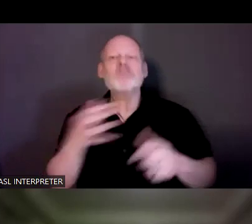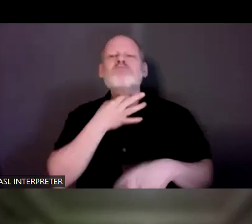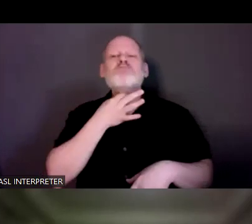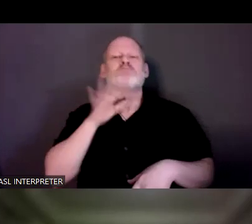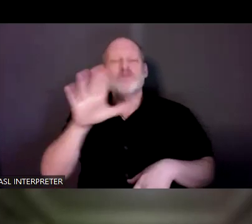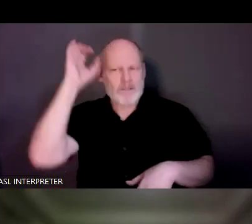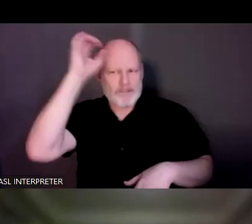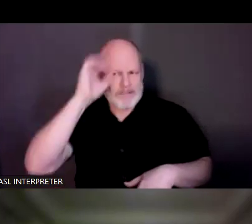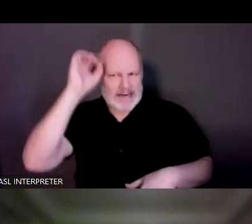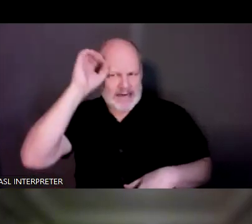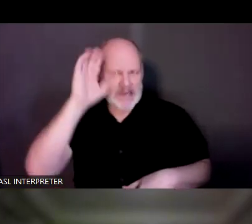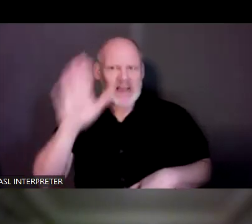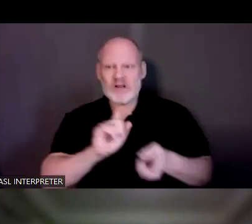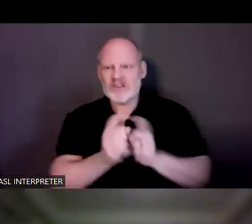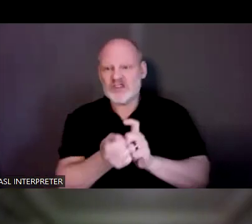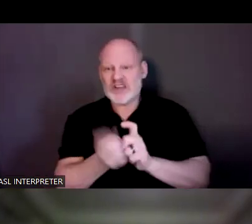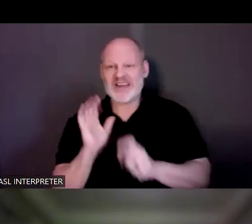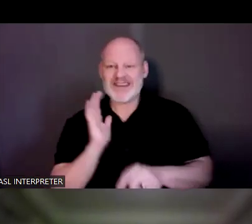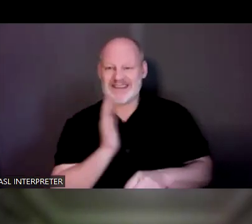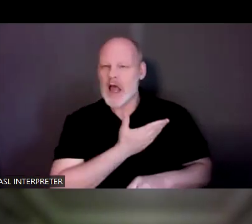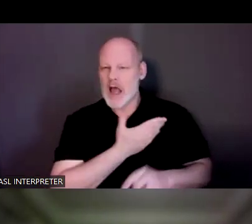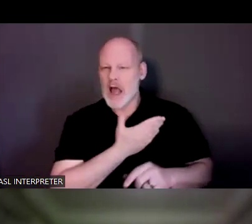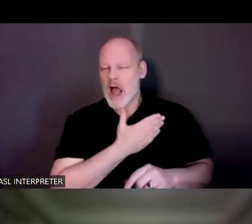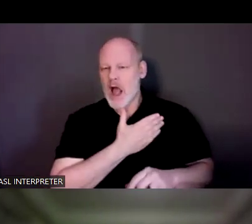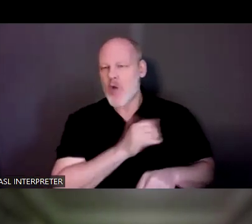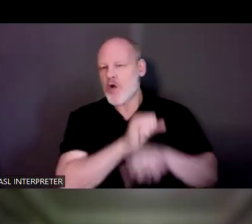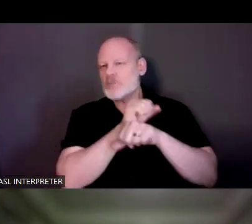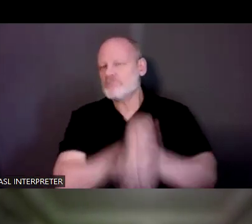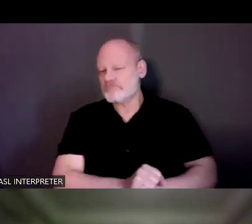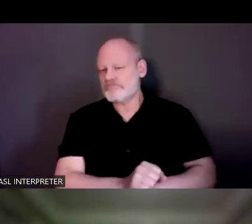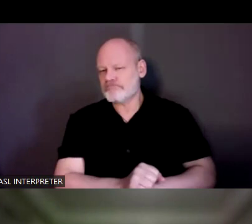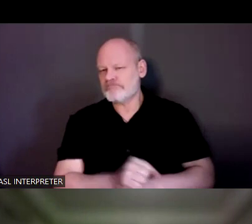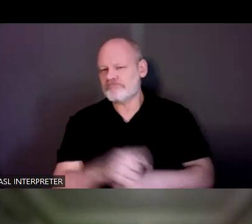it changes our practice it's made our webinar a lot better over the years to hear uh your ideas